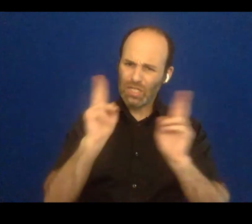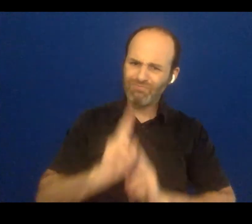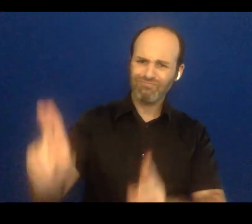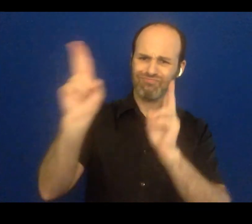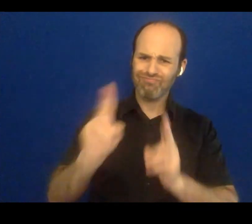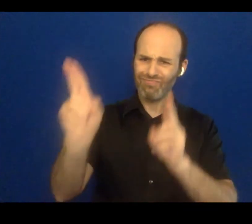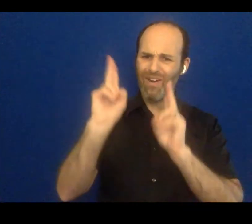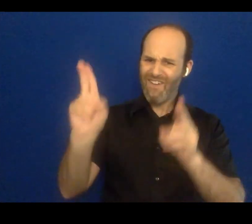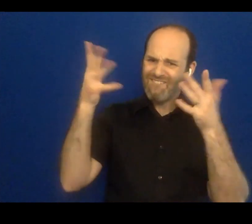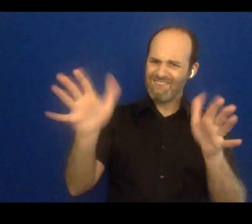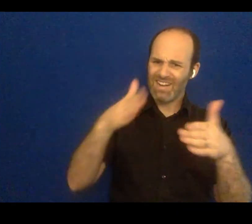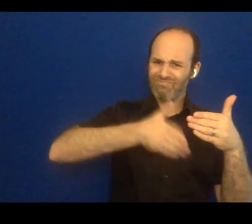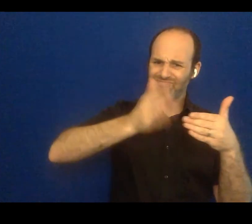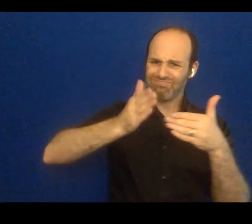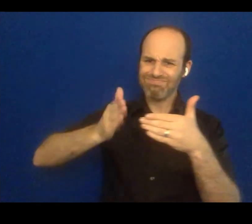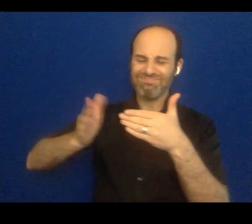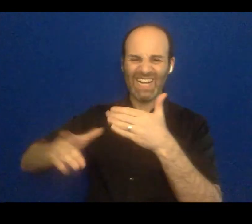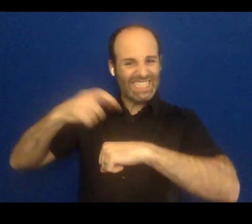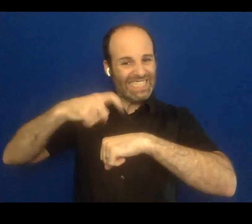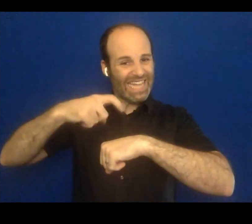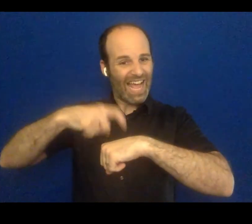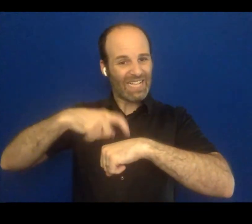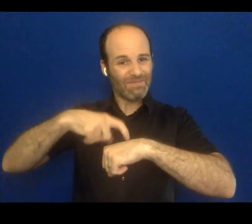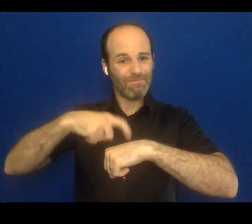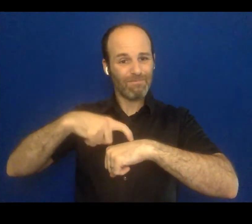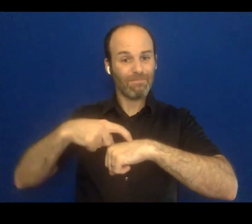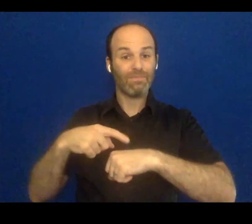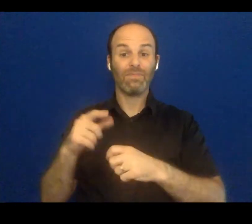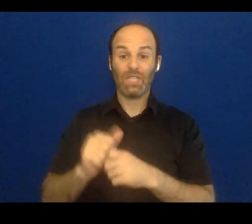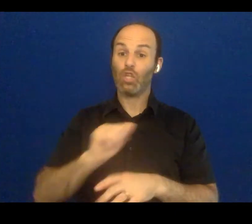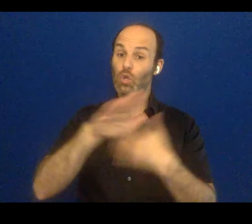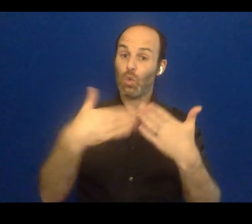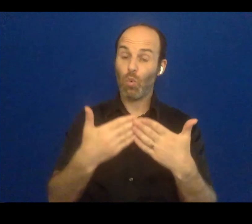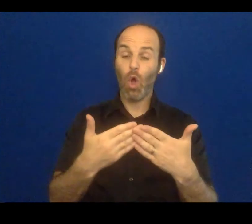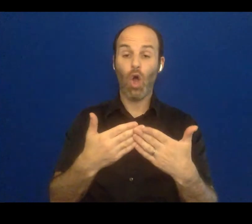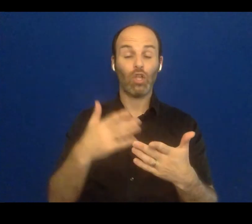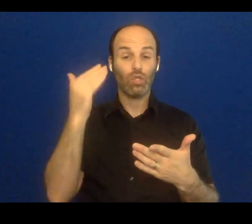ON HURRY UP, HURRY UP, WE ARE ON THE CLOCK. YOU KNOW MEETING THE NEEDS OF